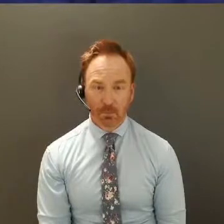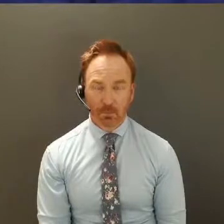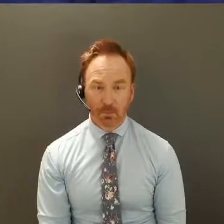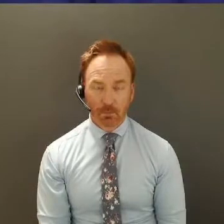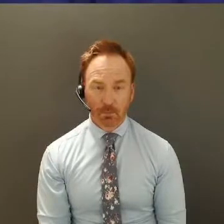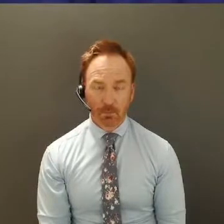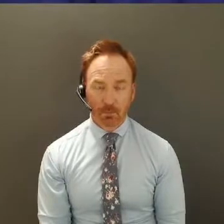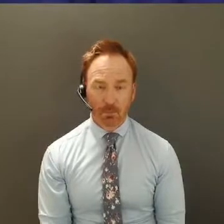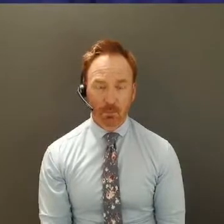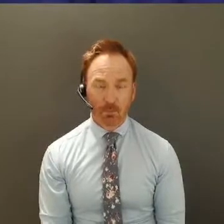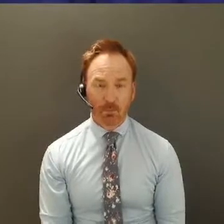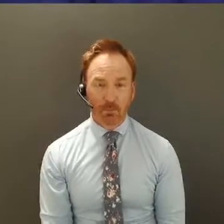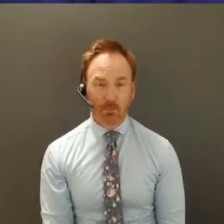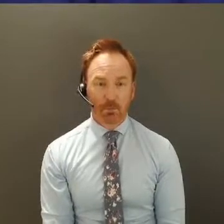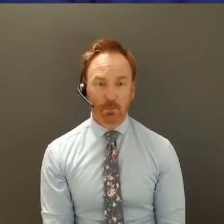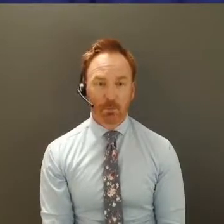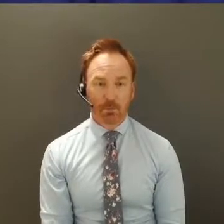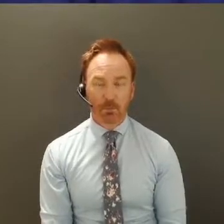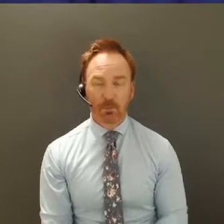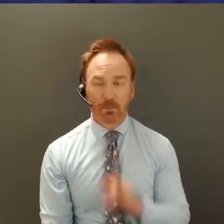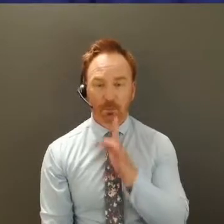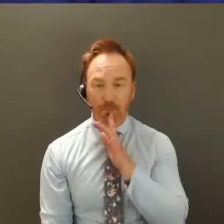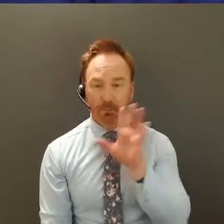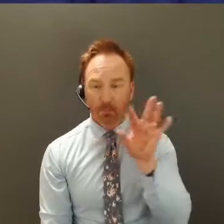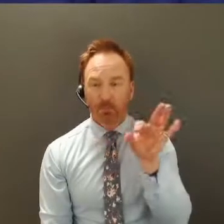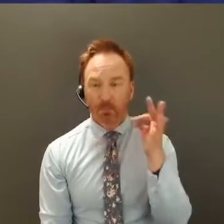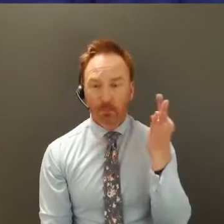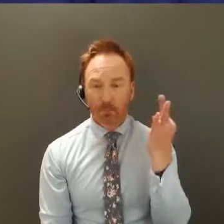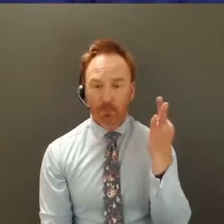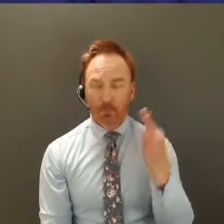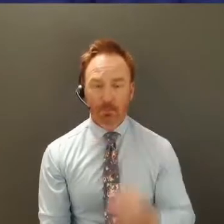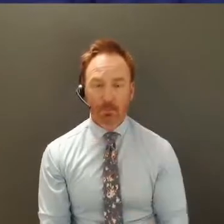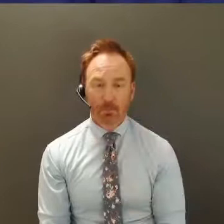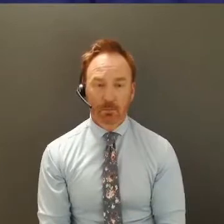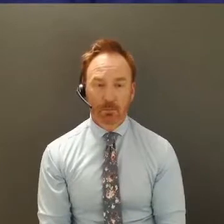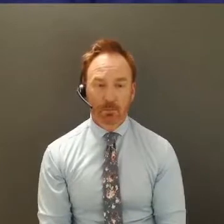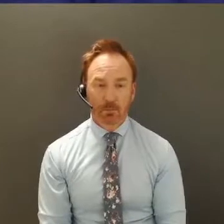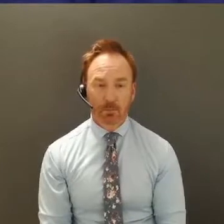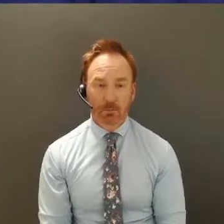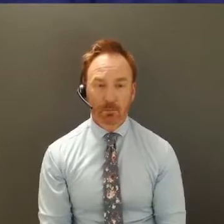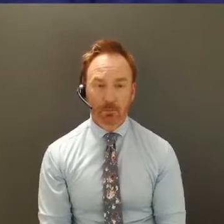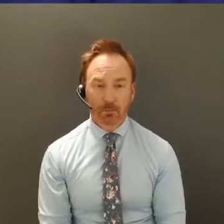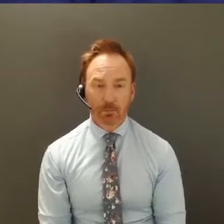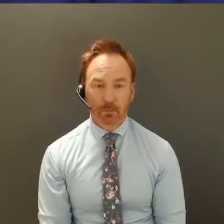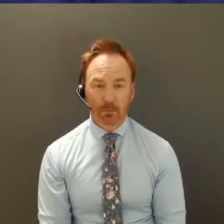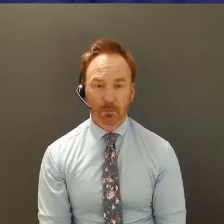be in a much better situation. Let's carry on with the work